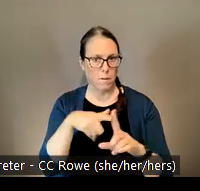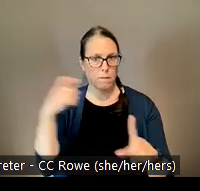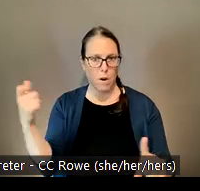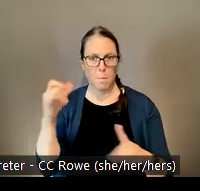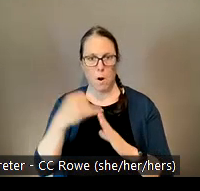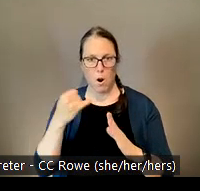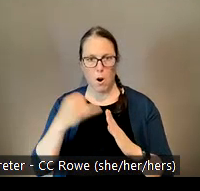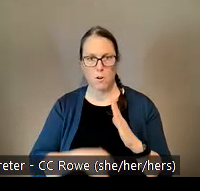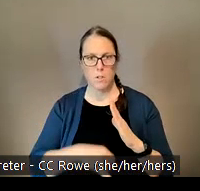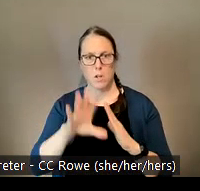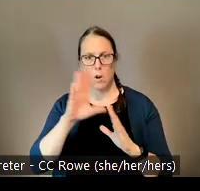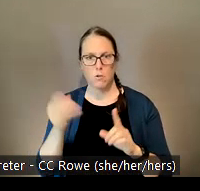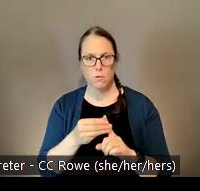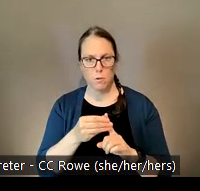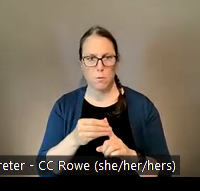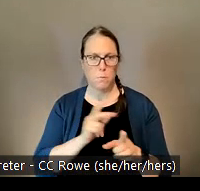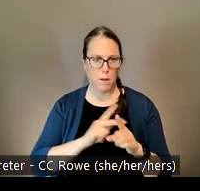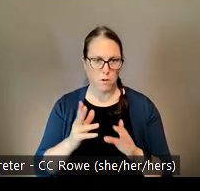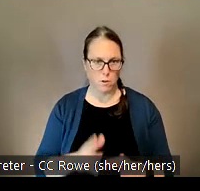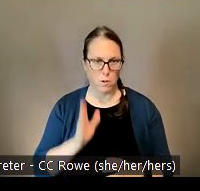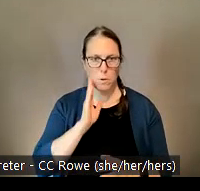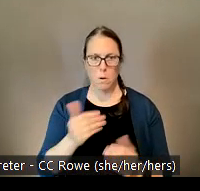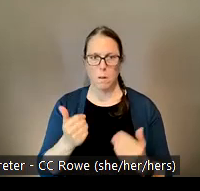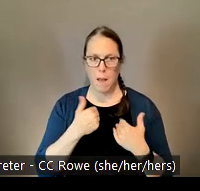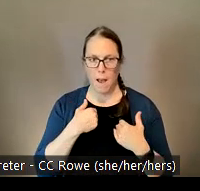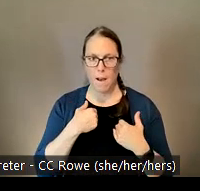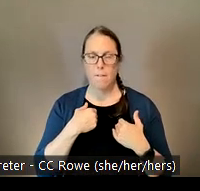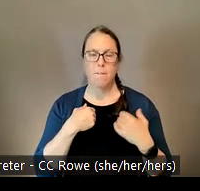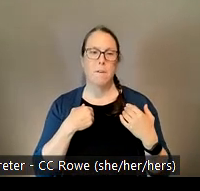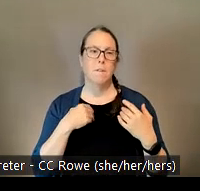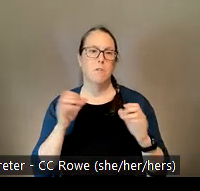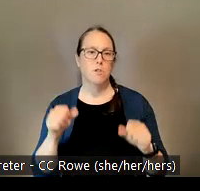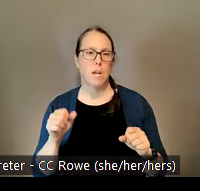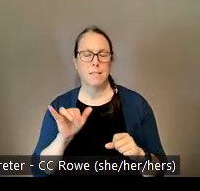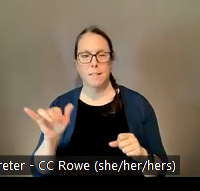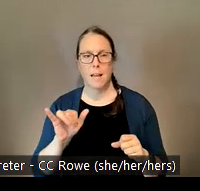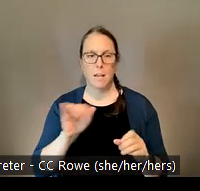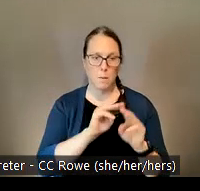You will have the chance to, bullet museums, bullet libraries, bullet zoos, bullet aquariums,